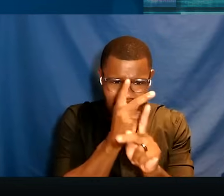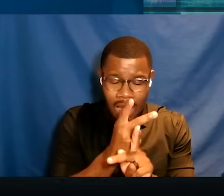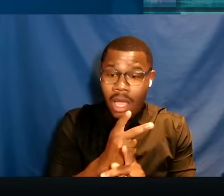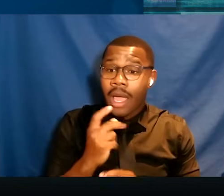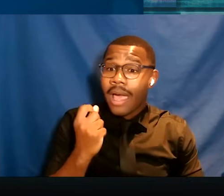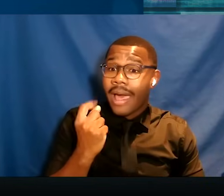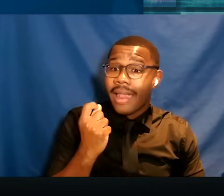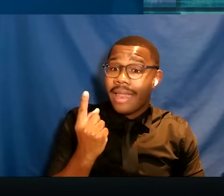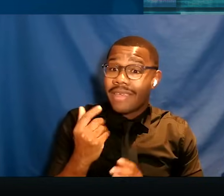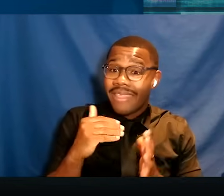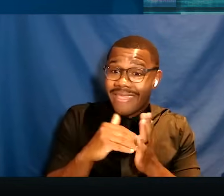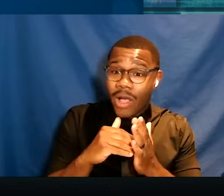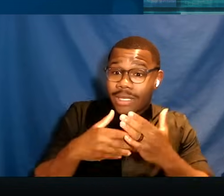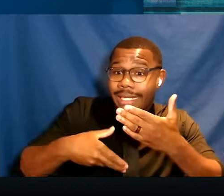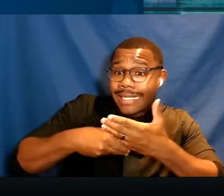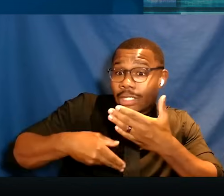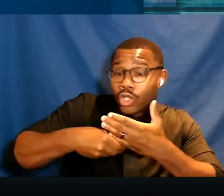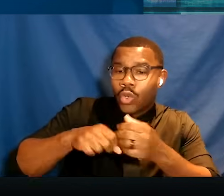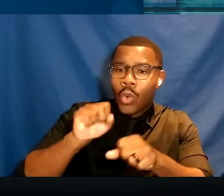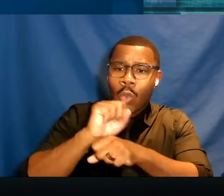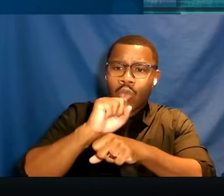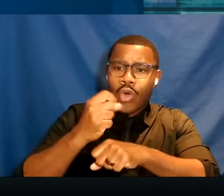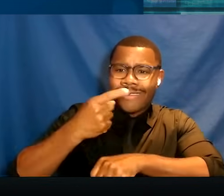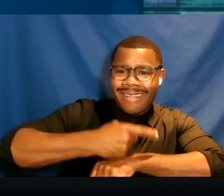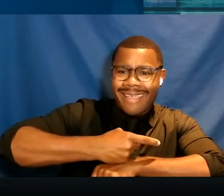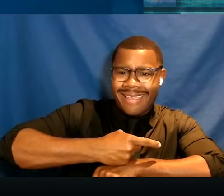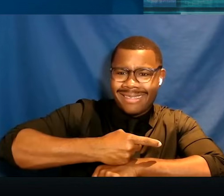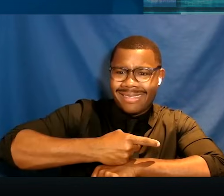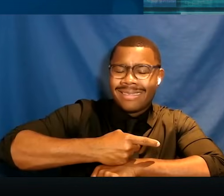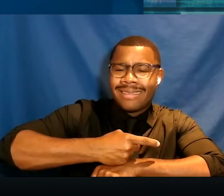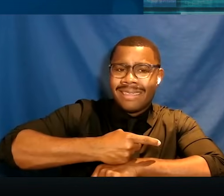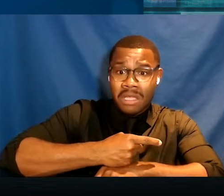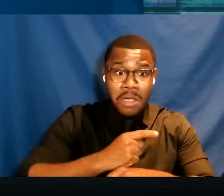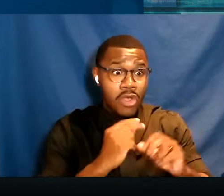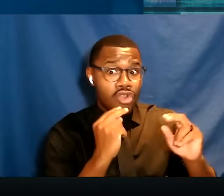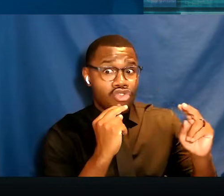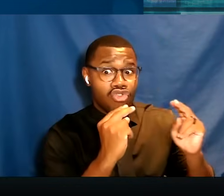for background actors added in a single negotiation. It's really, it's amazing.